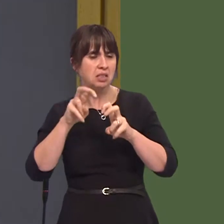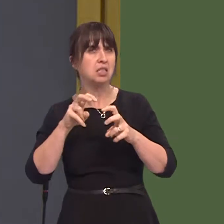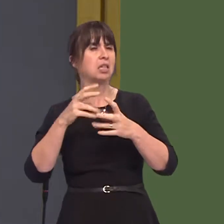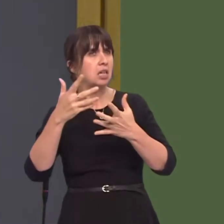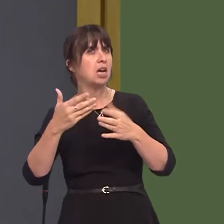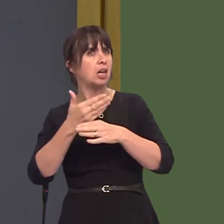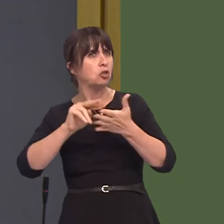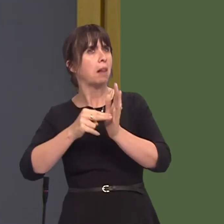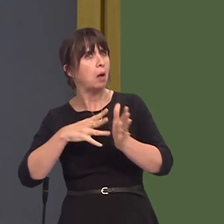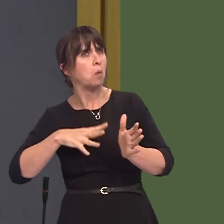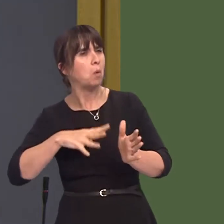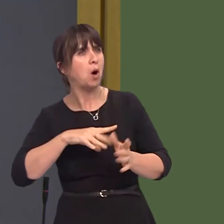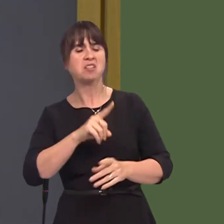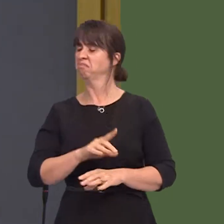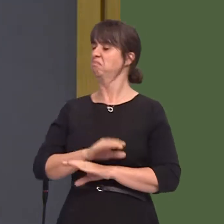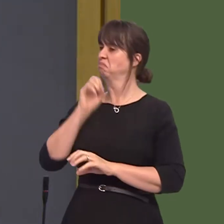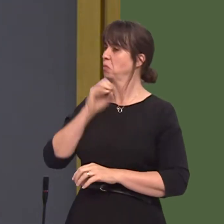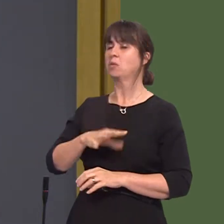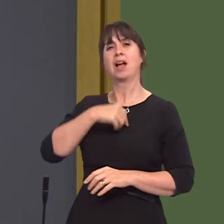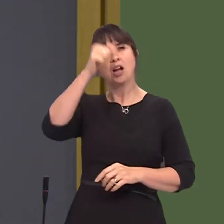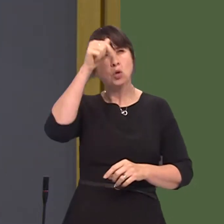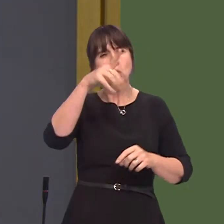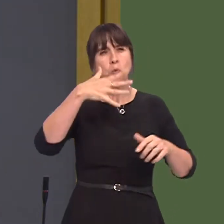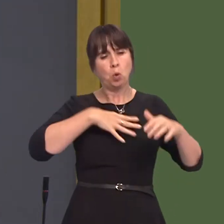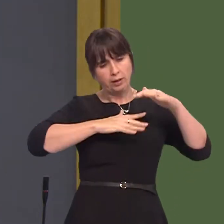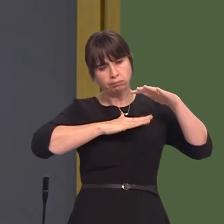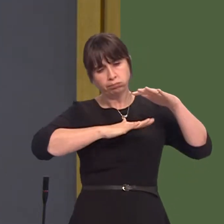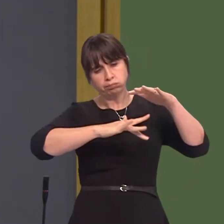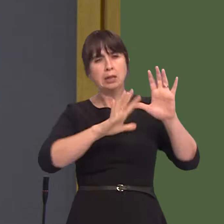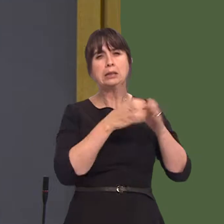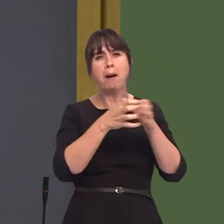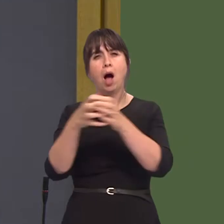I understand that you are eager to work holistically and work on a cross-departmental basis, but,